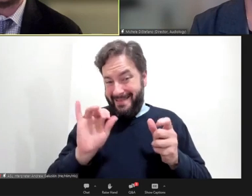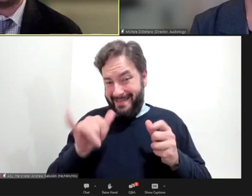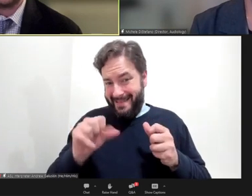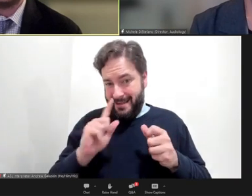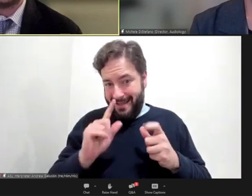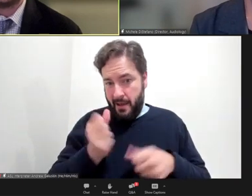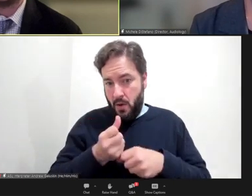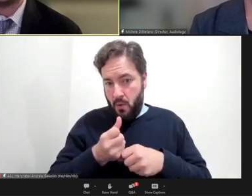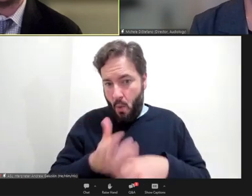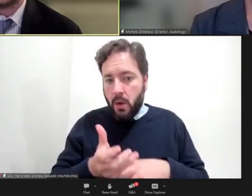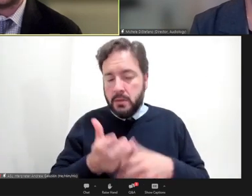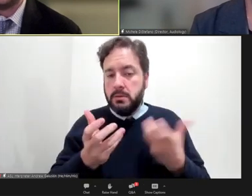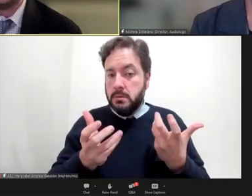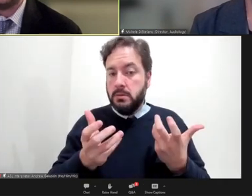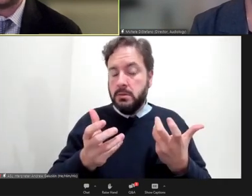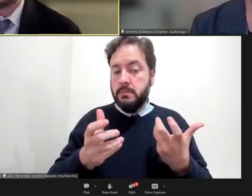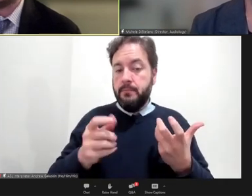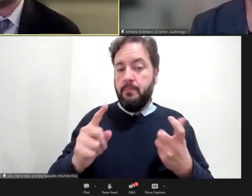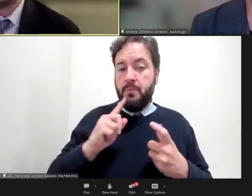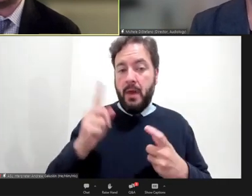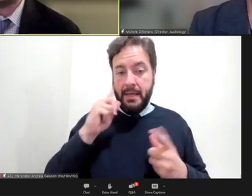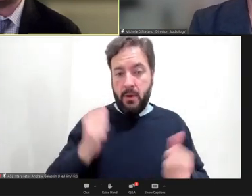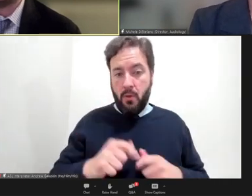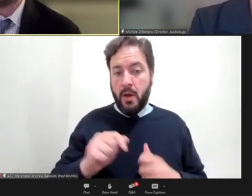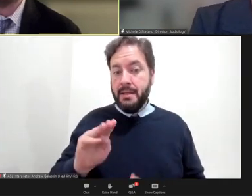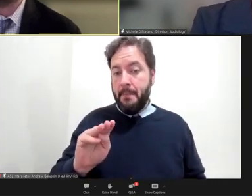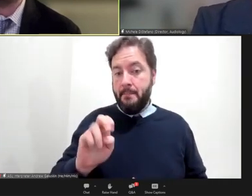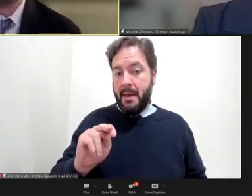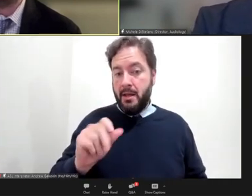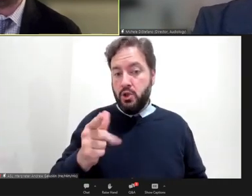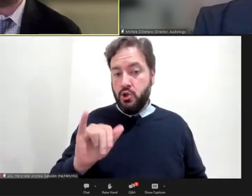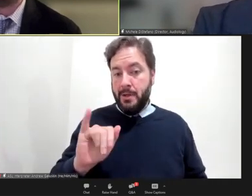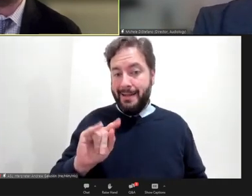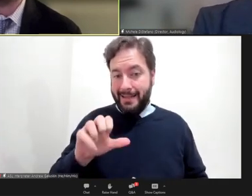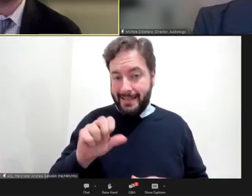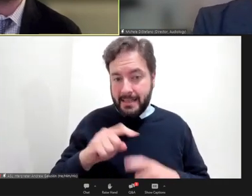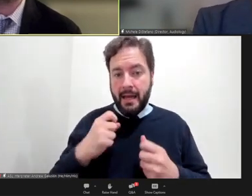Certainly meningitis, which is a bacterial infection of the brain, can cause hearing loss.